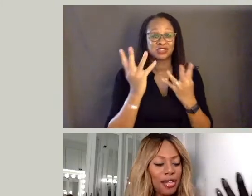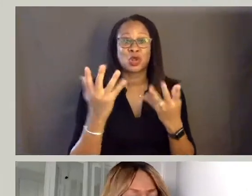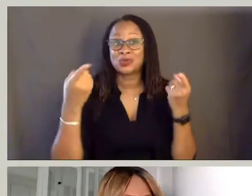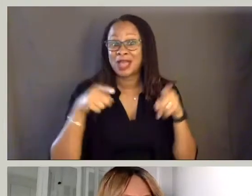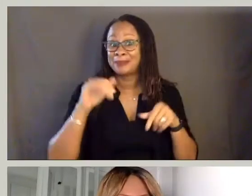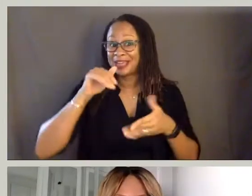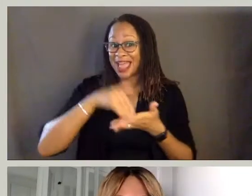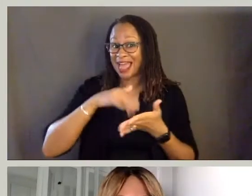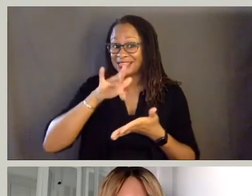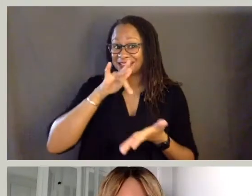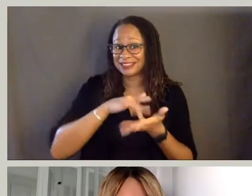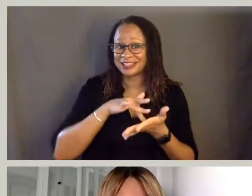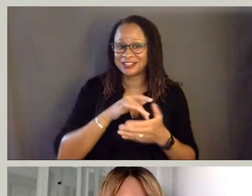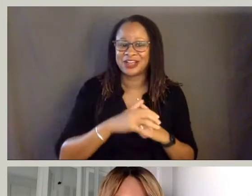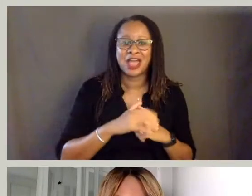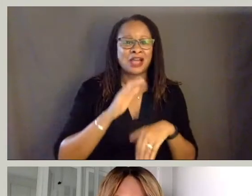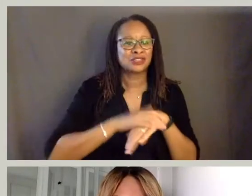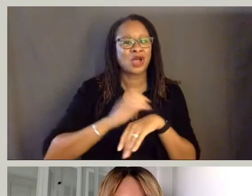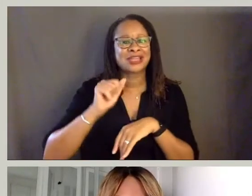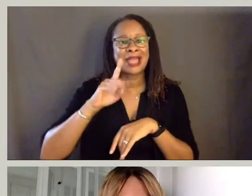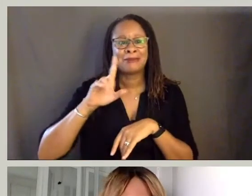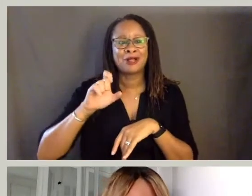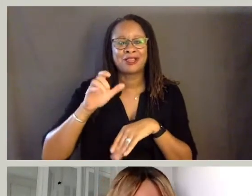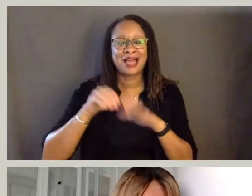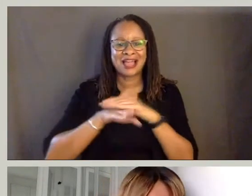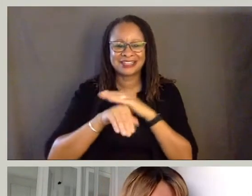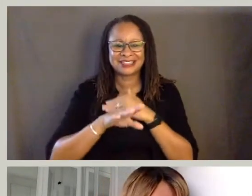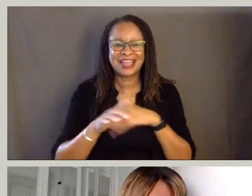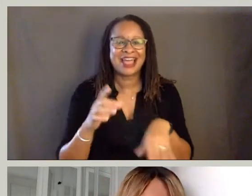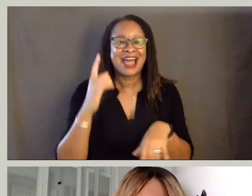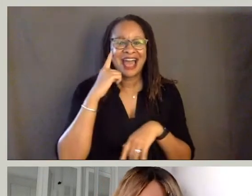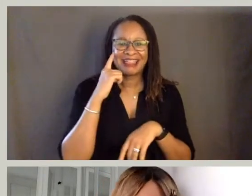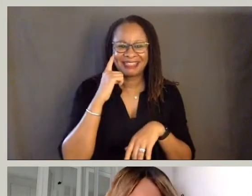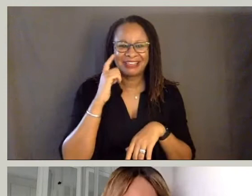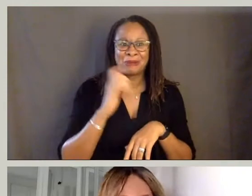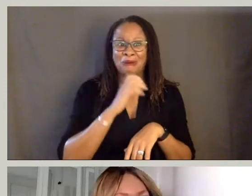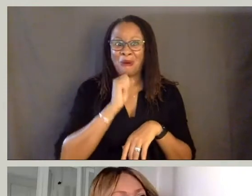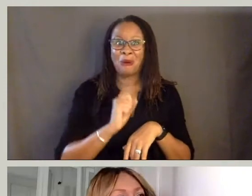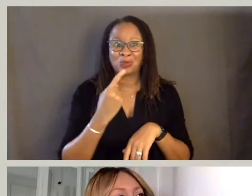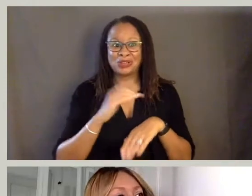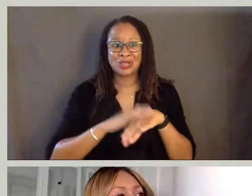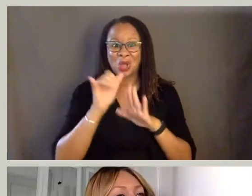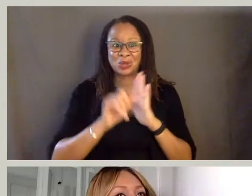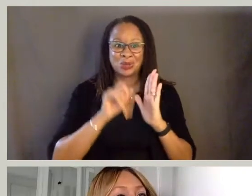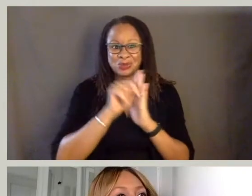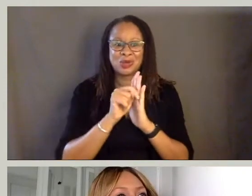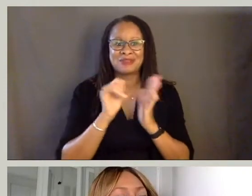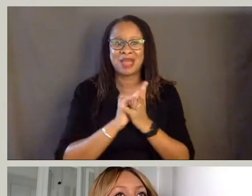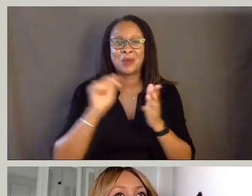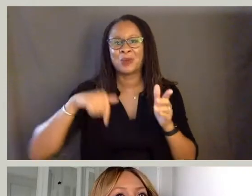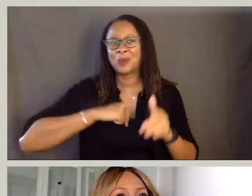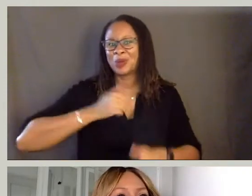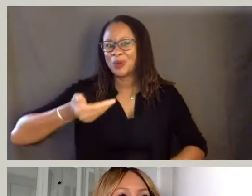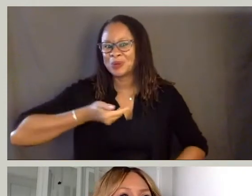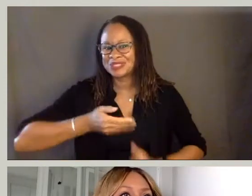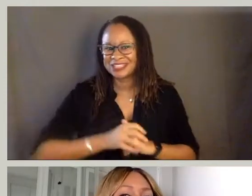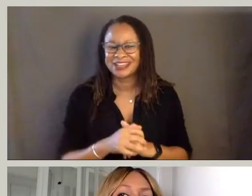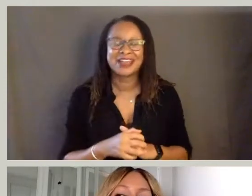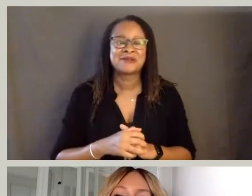and it was actually on cable access, I think you can actually watch all episodes on YouTube, whatever you're hosting, God, some of them are embarrassing,